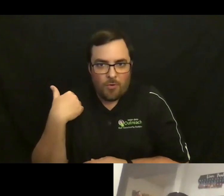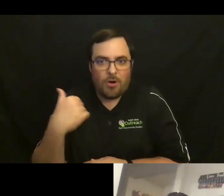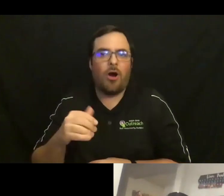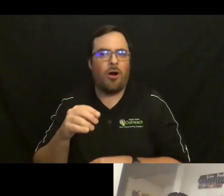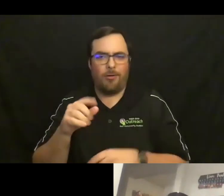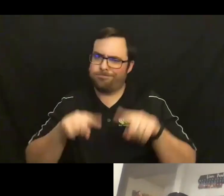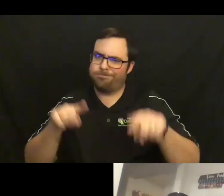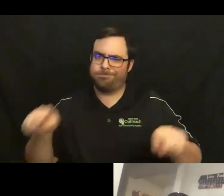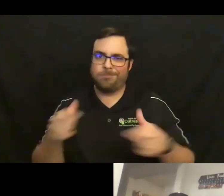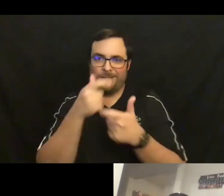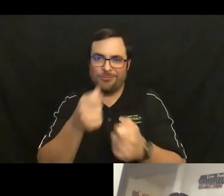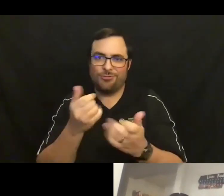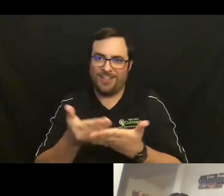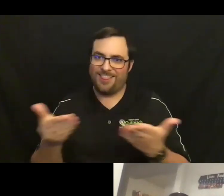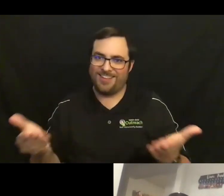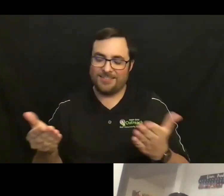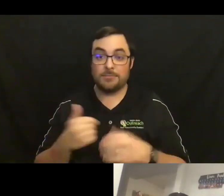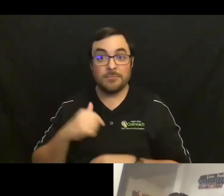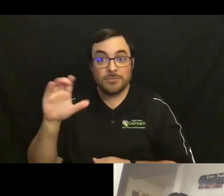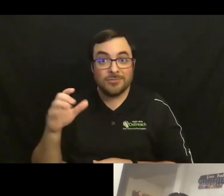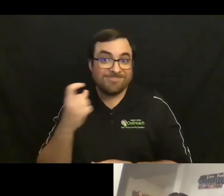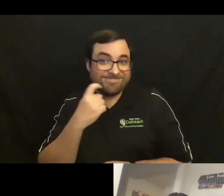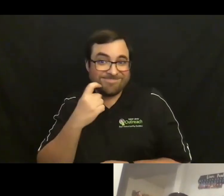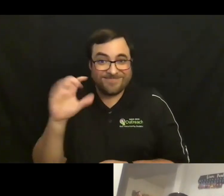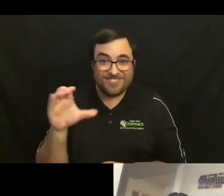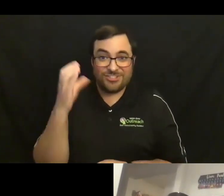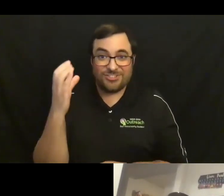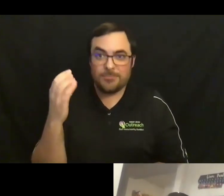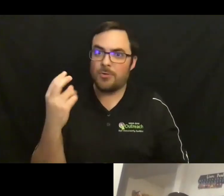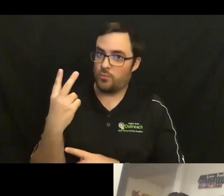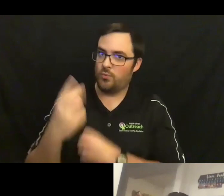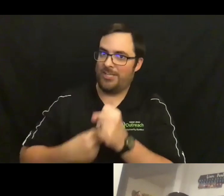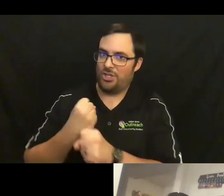of interesting things. In the Christmas program, two years ago, he played the triangle and